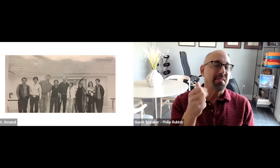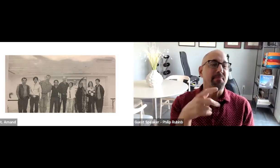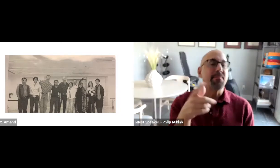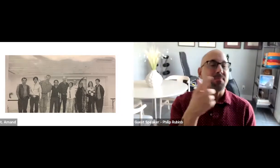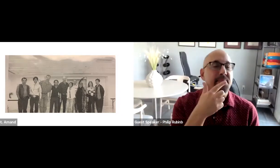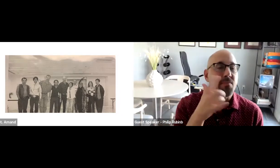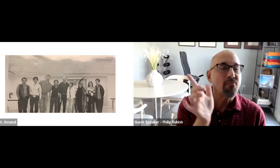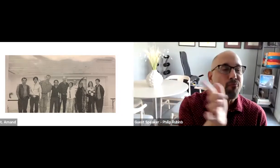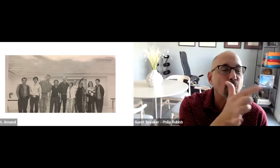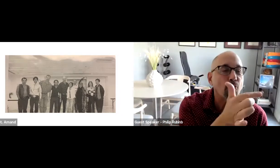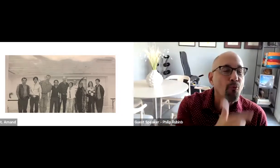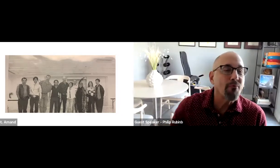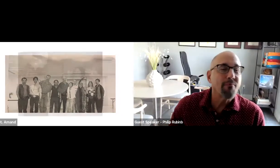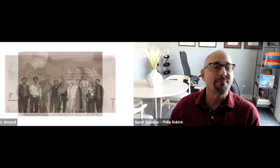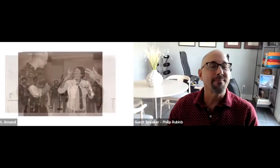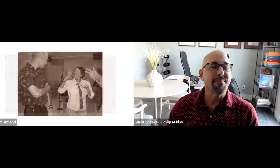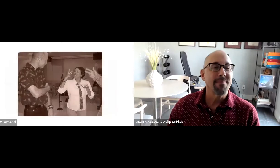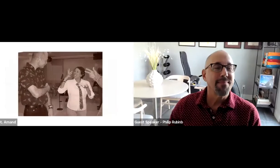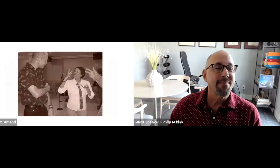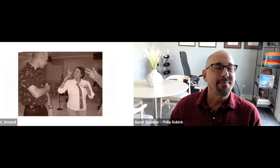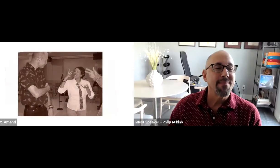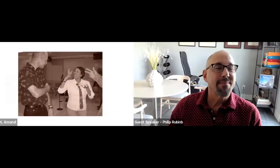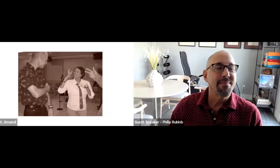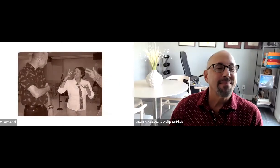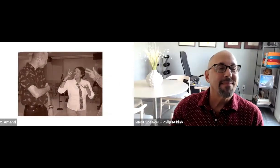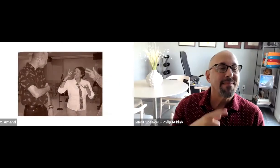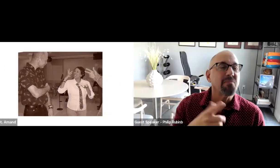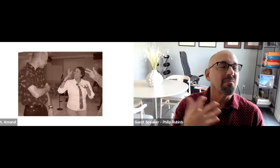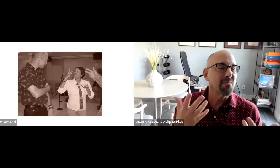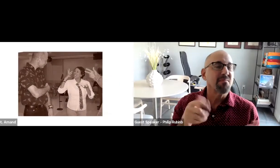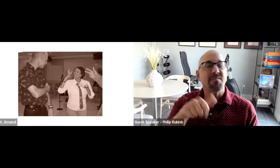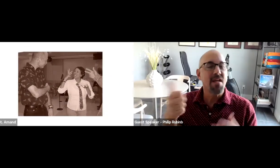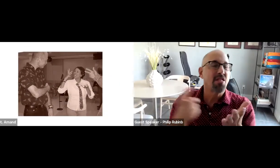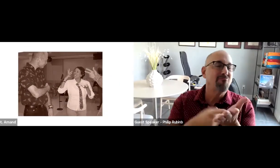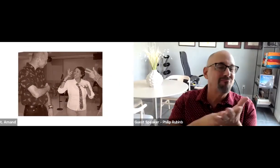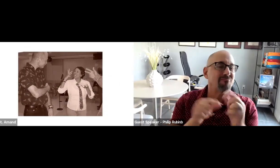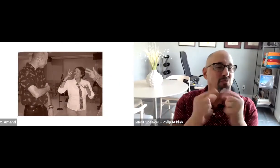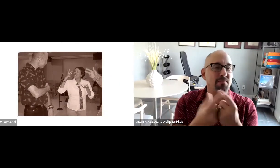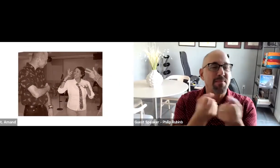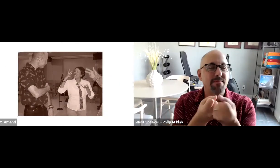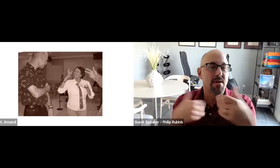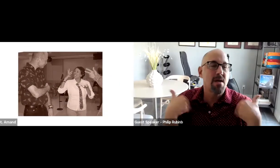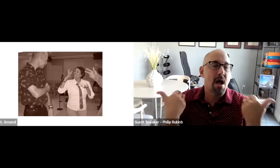She was the first Deaf Auntie Mame. I wanted to point her out. Let's see.